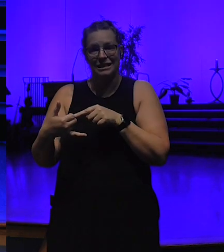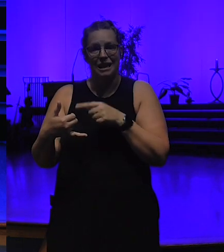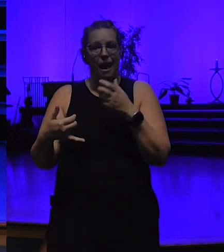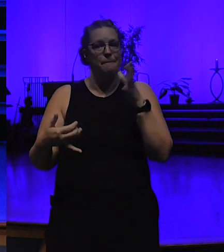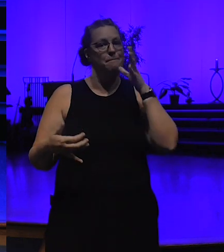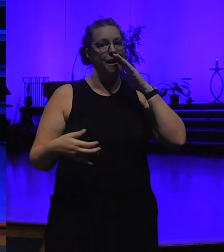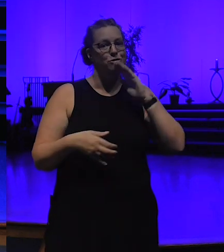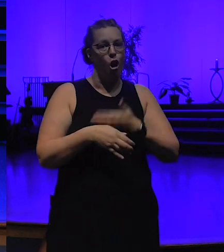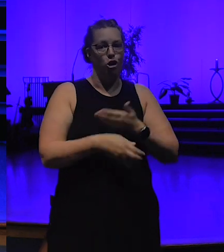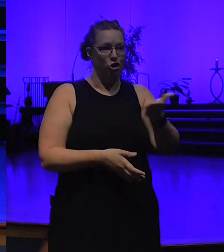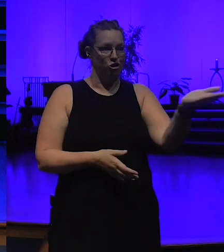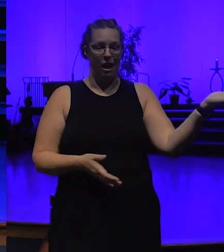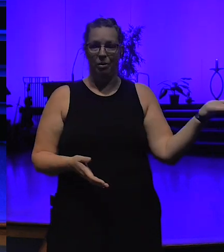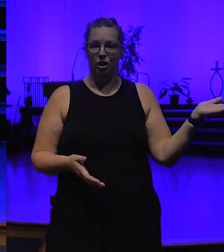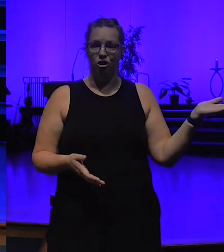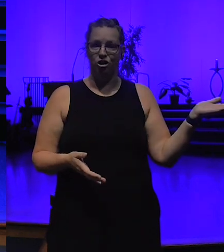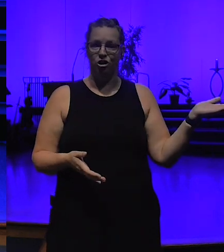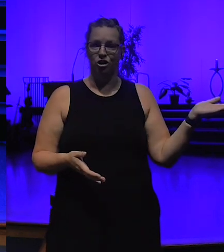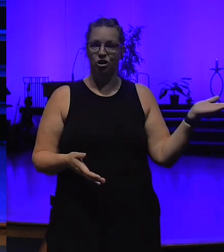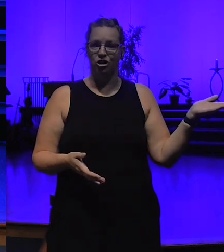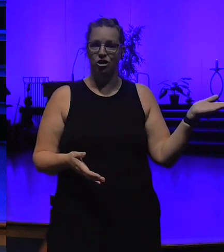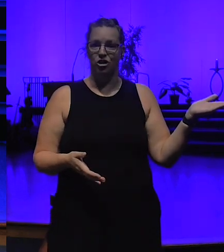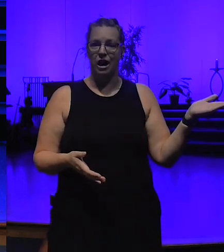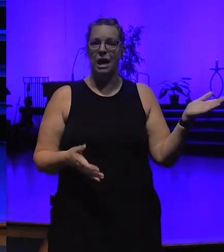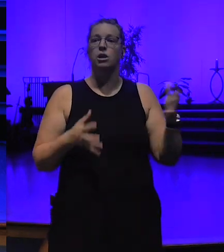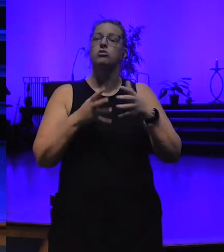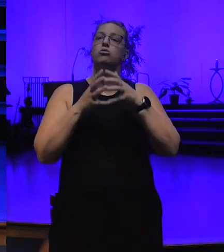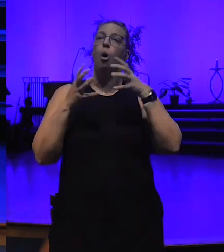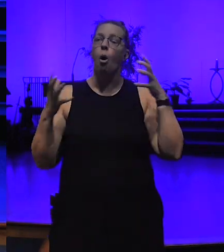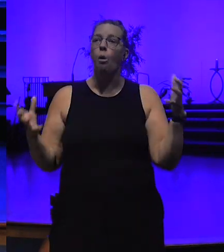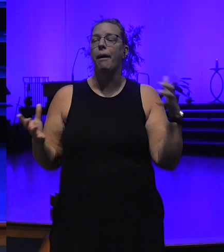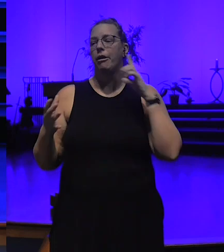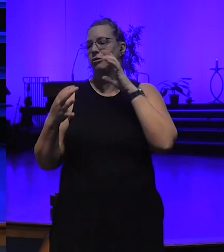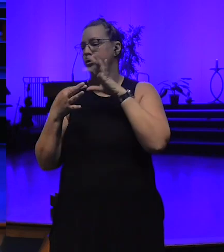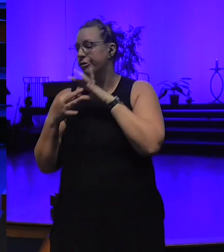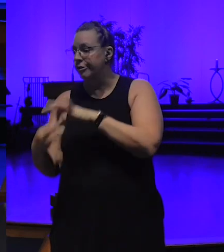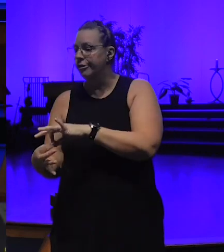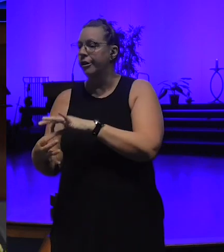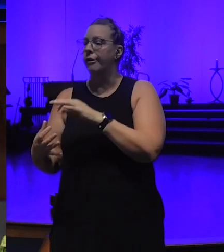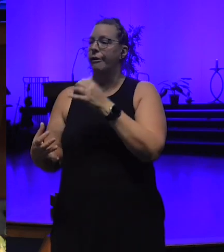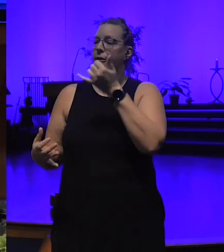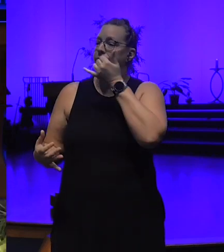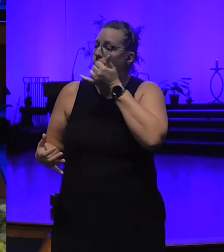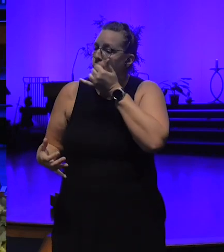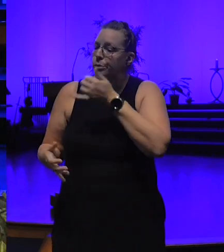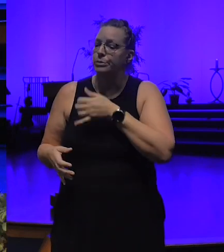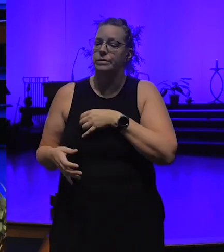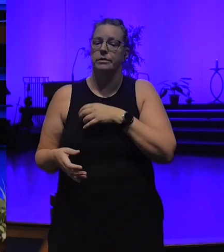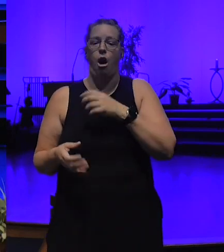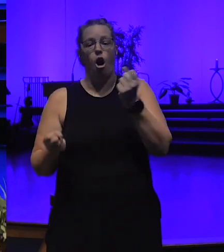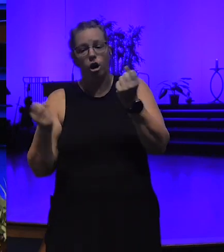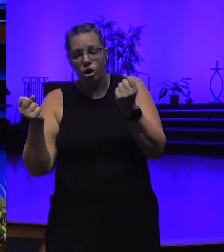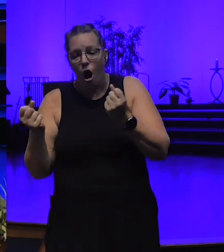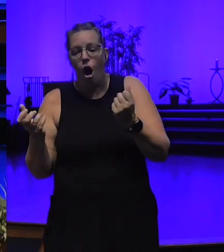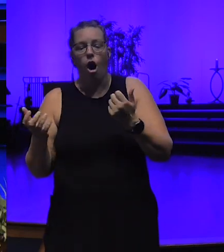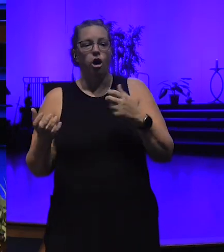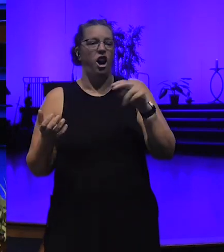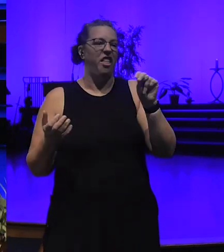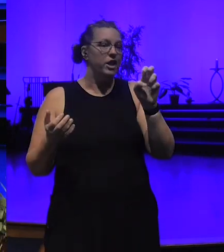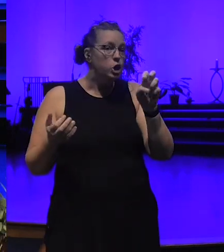so much from our smartphone to our car to the N NeverEnding 24 hours news cycle that's calling us